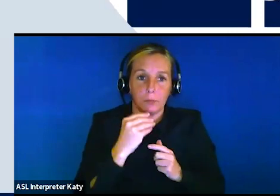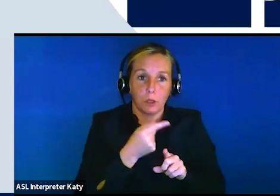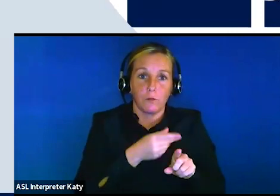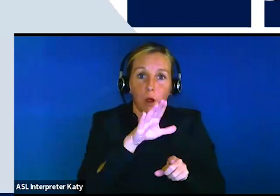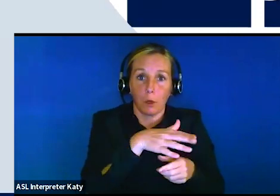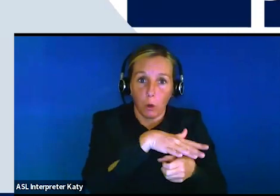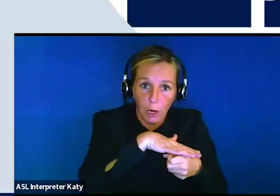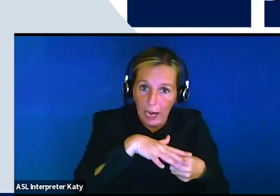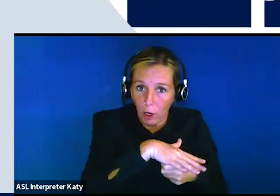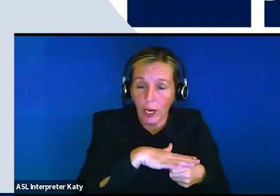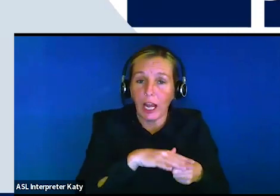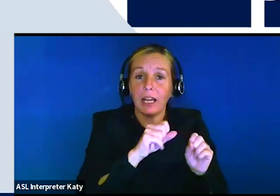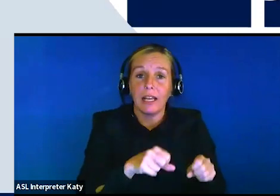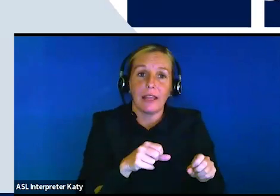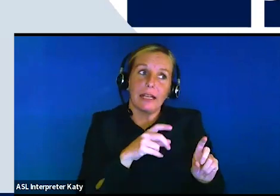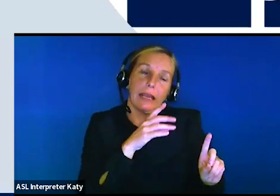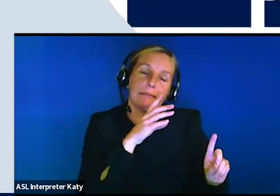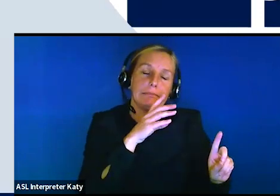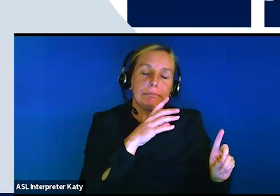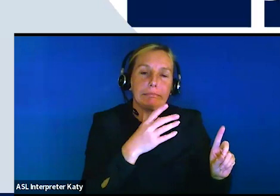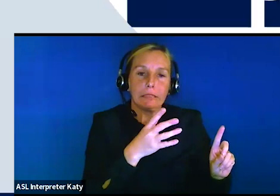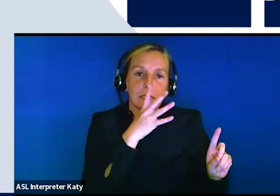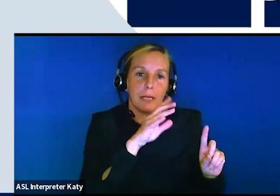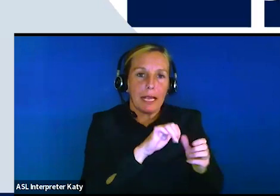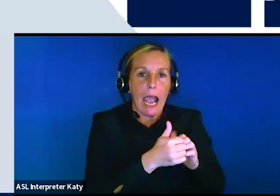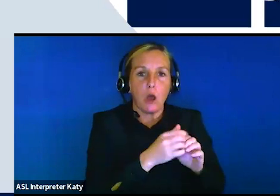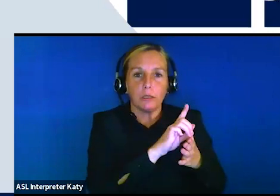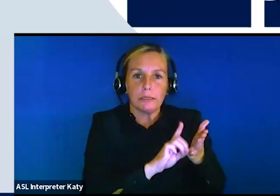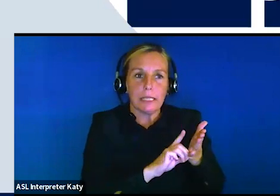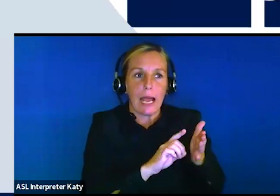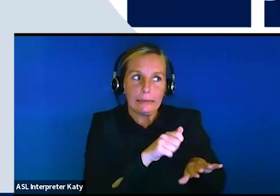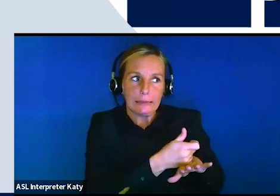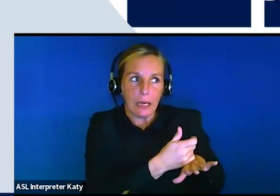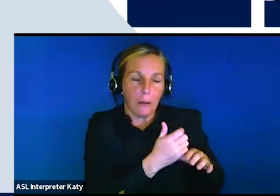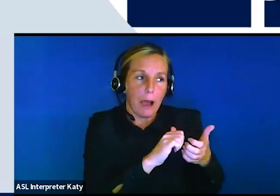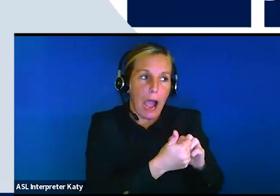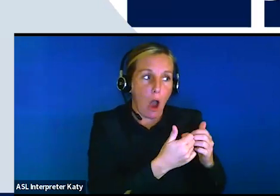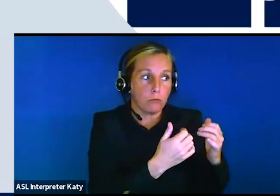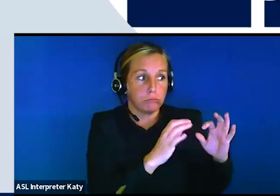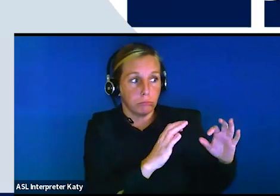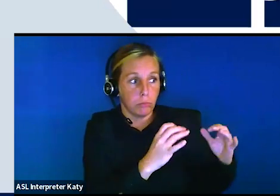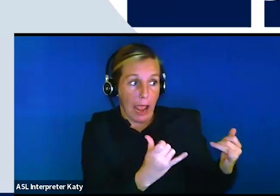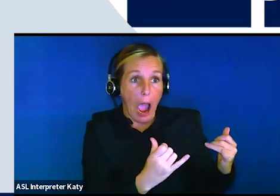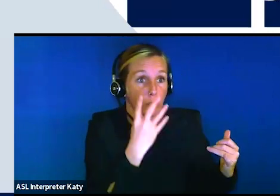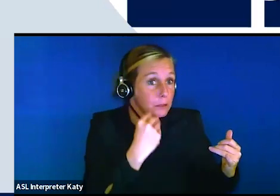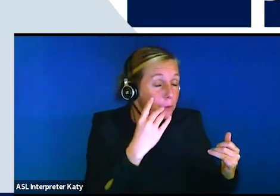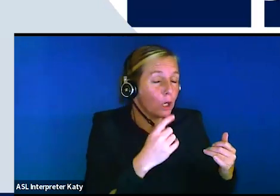who can speak to the system design, how it is now and how it can improve, and how you want to see it in the future.